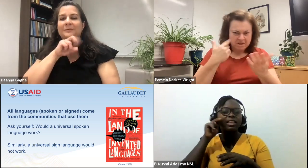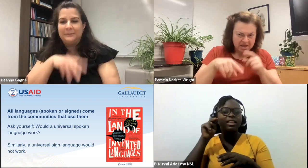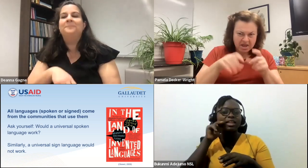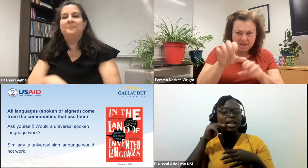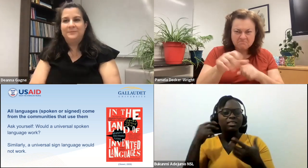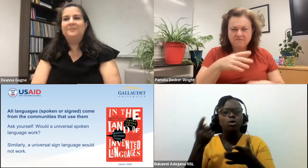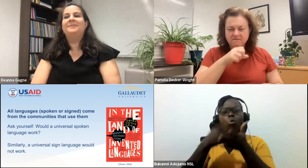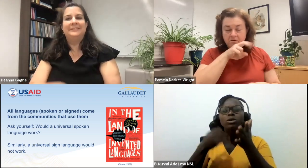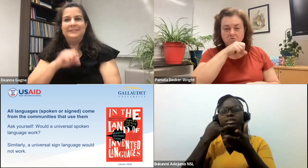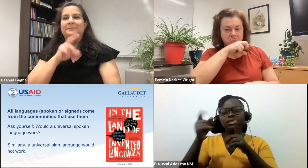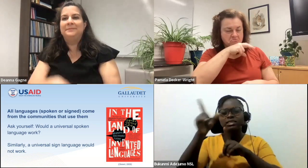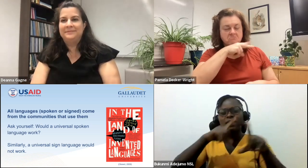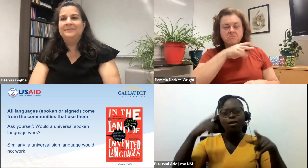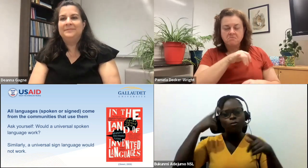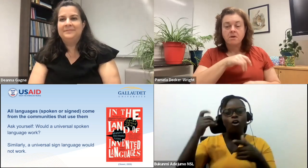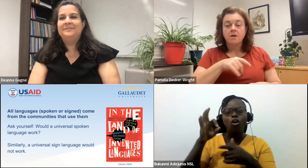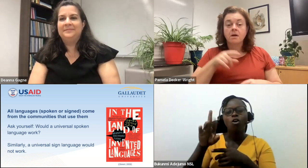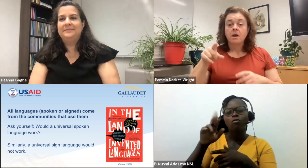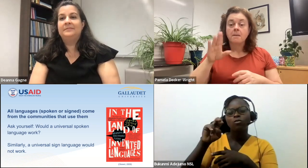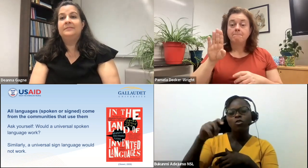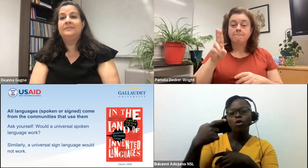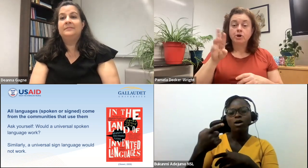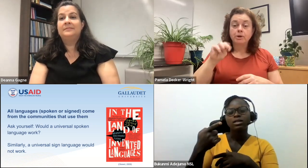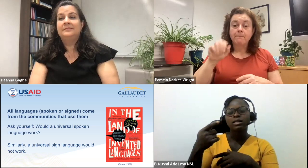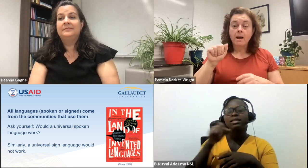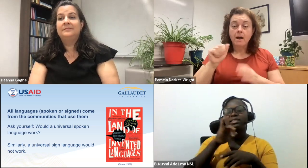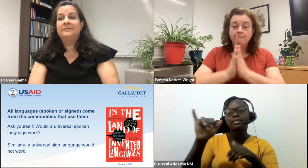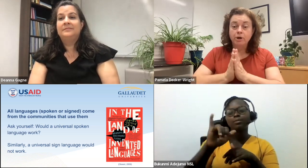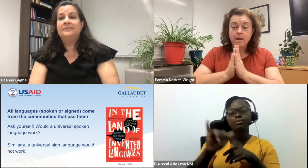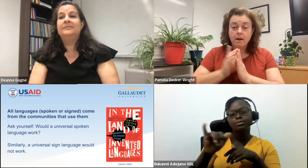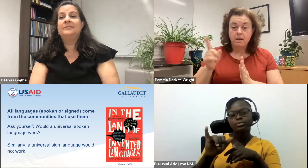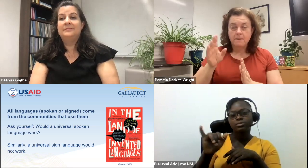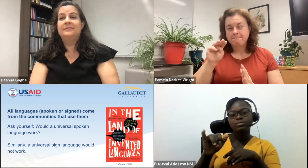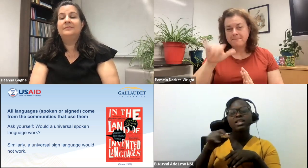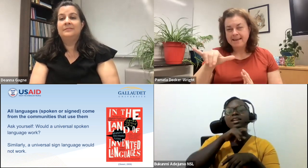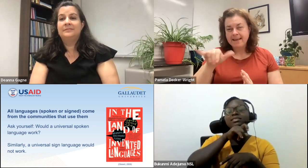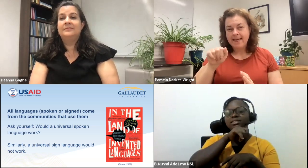Oh, okay, that one's similar. So it's a similar sign Now, in Burma.